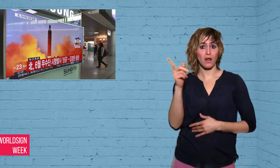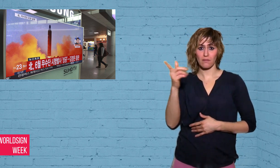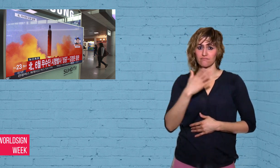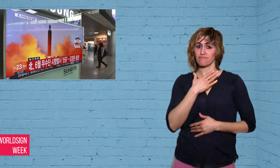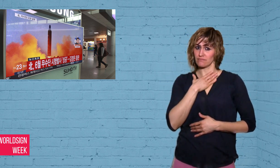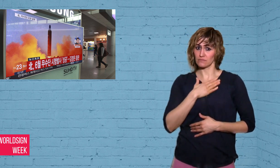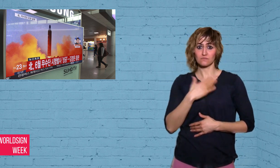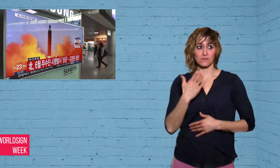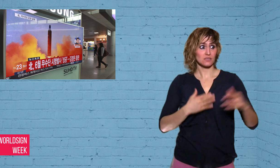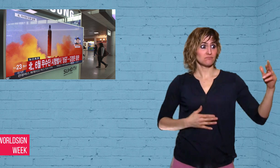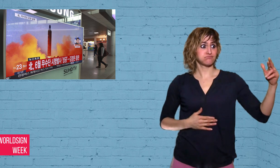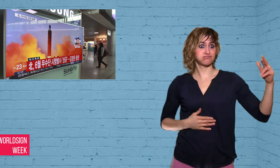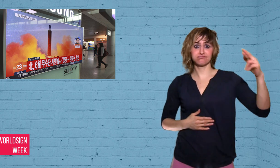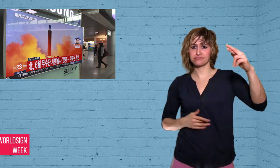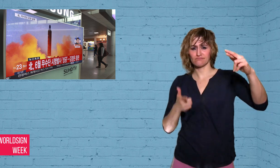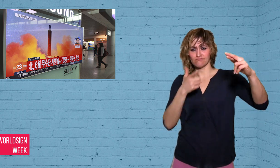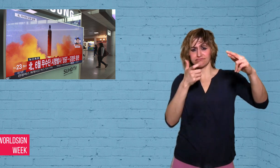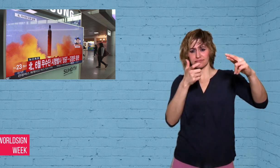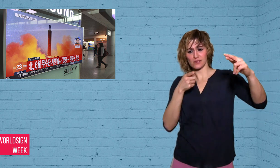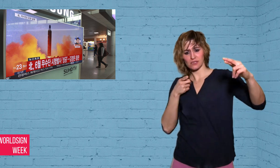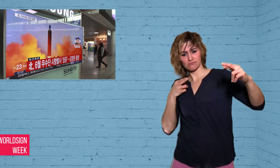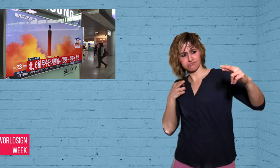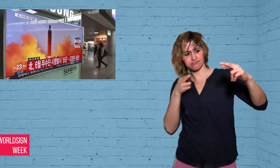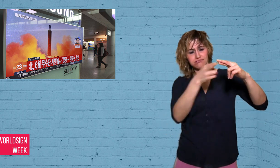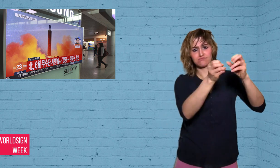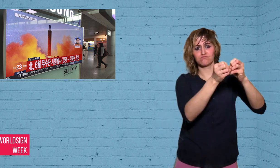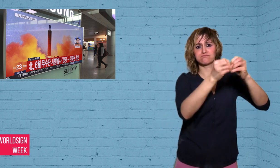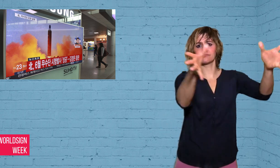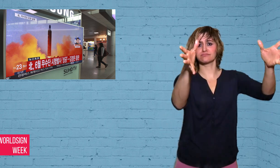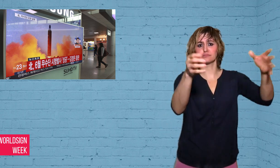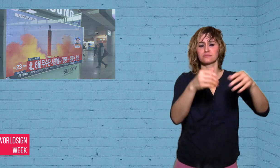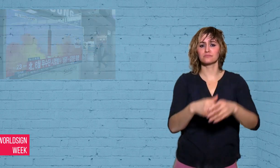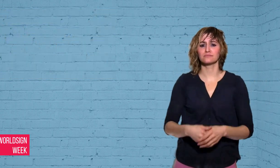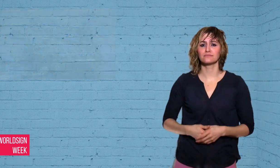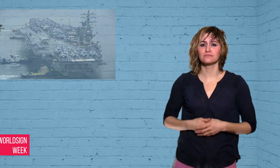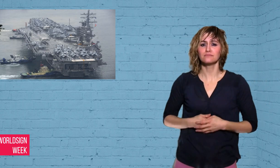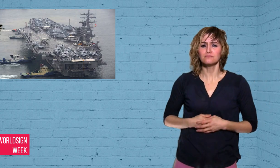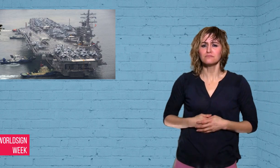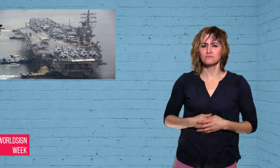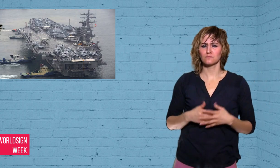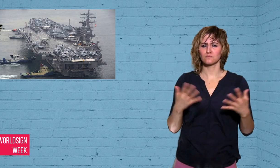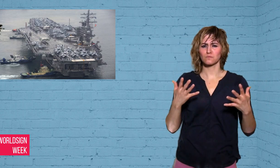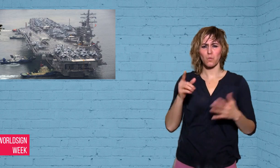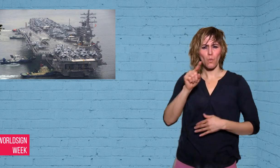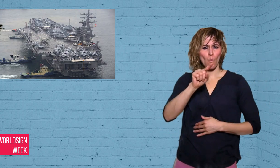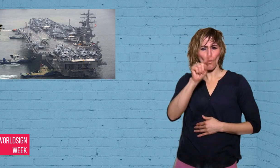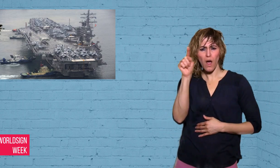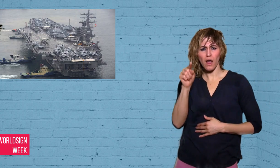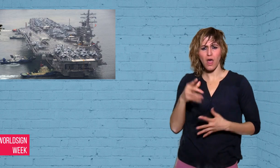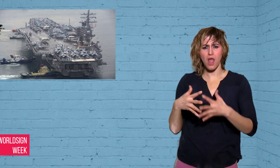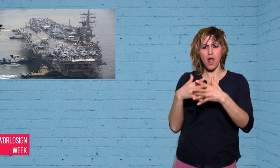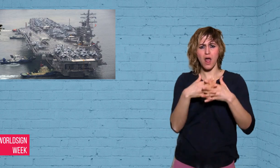their territory or their allies’ territories.